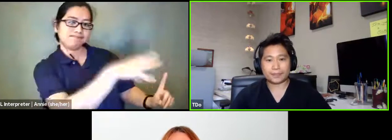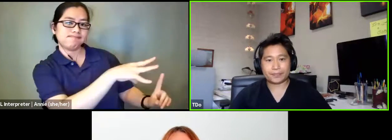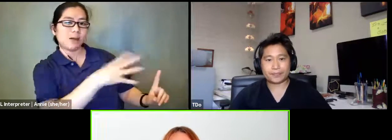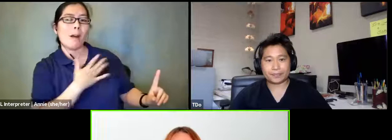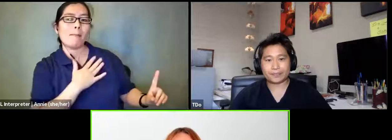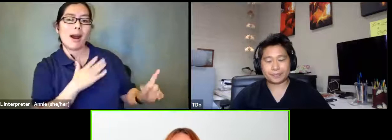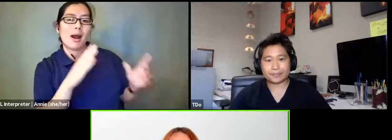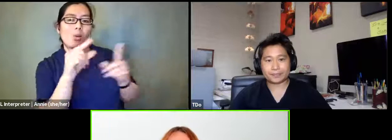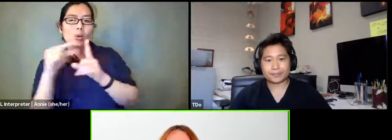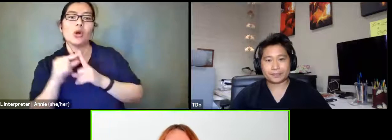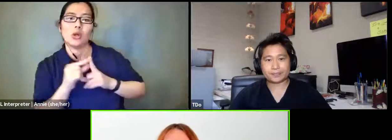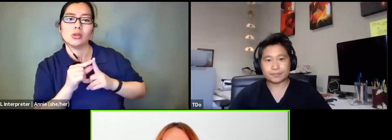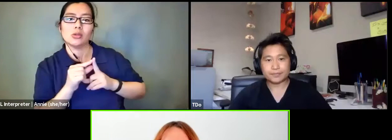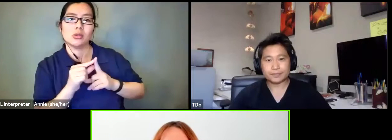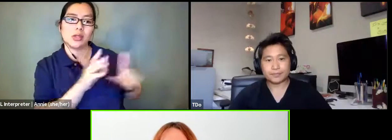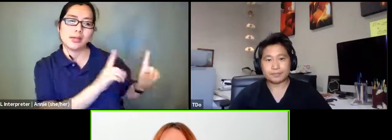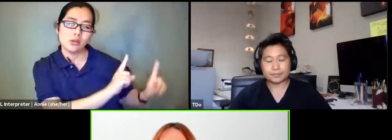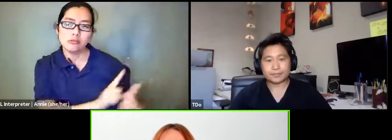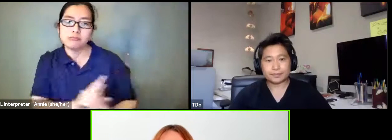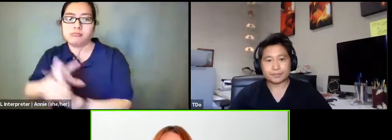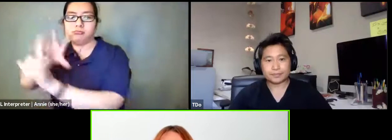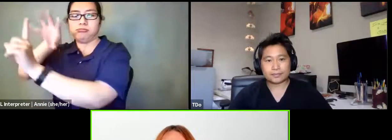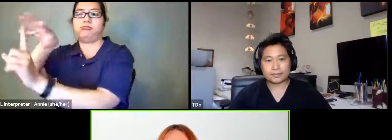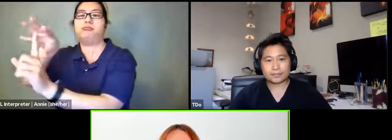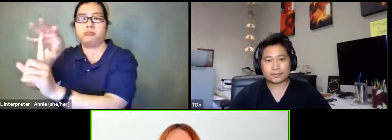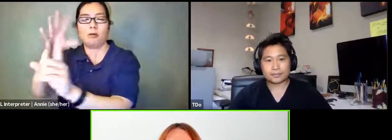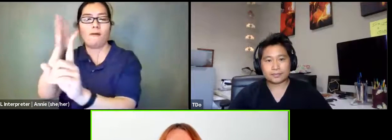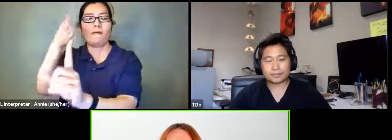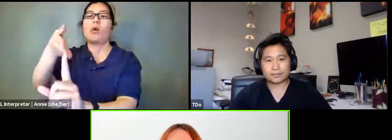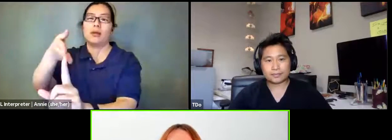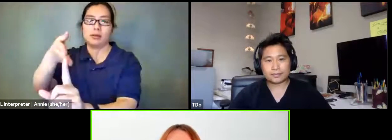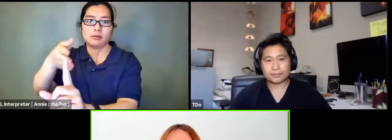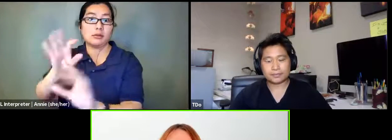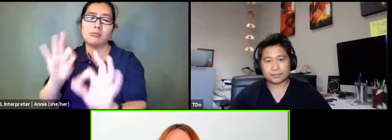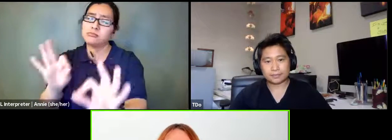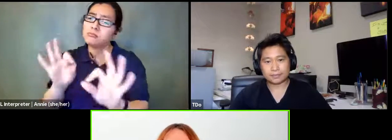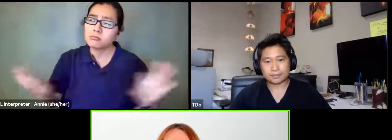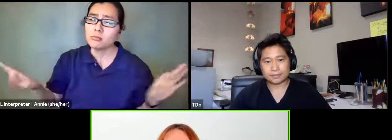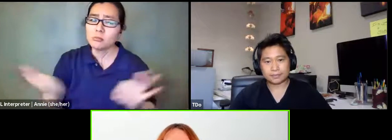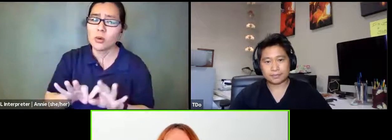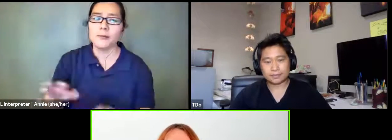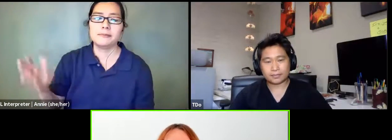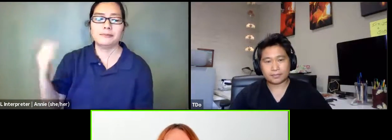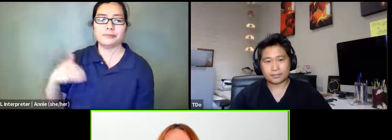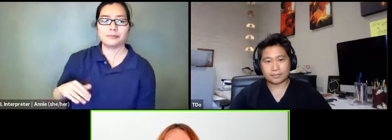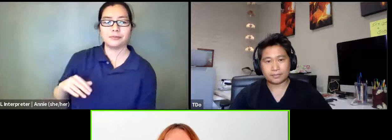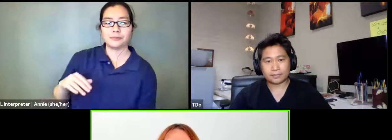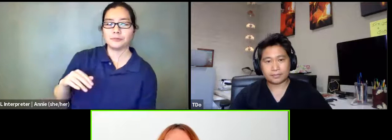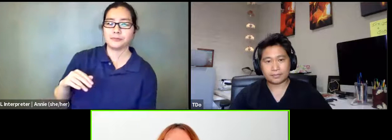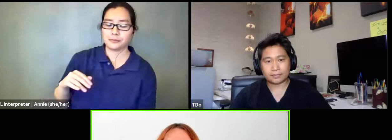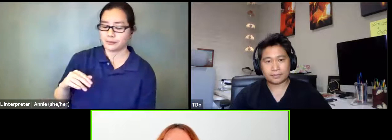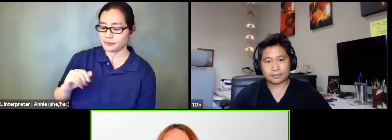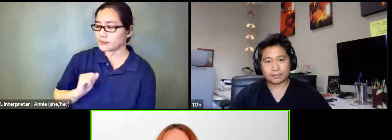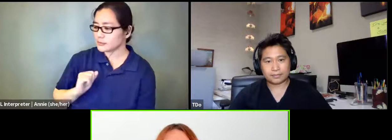And that gets to another question I had around what do you wish